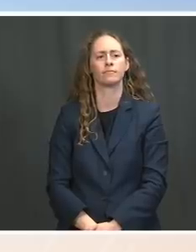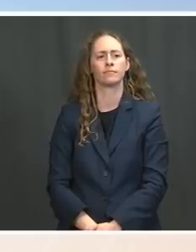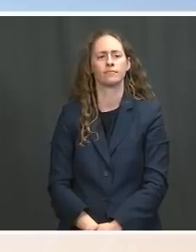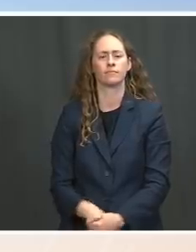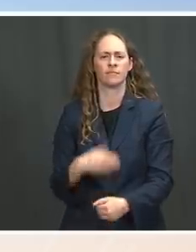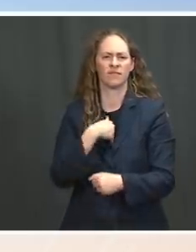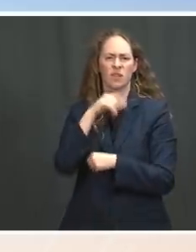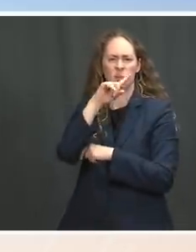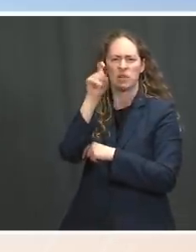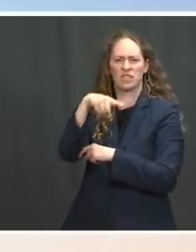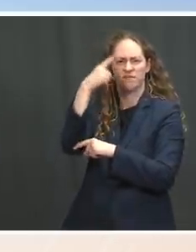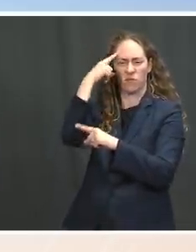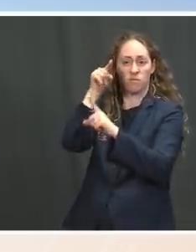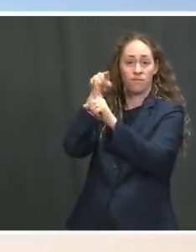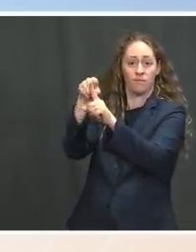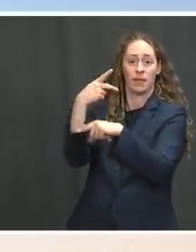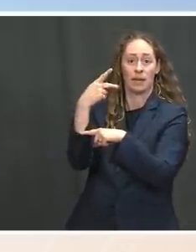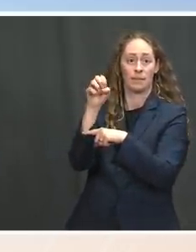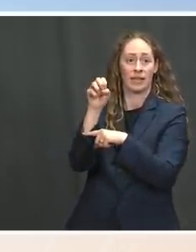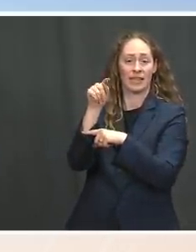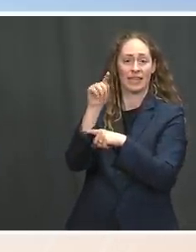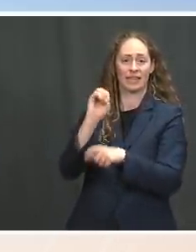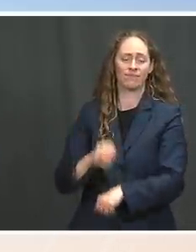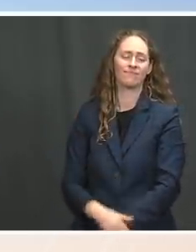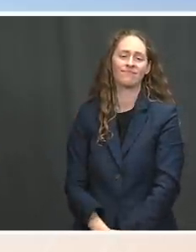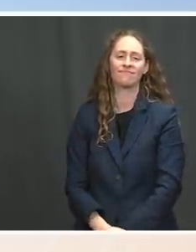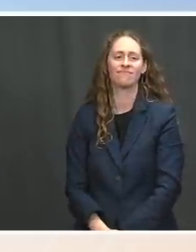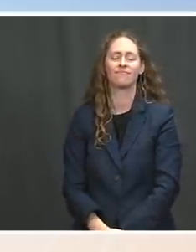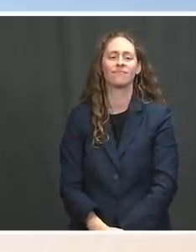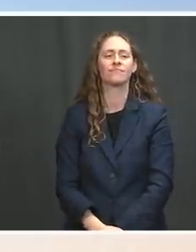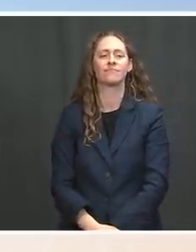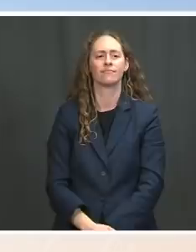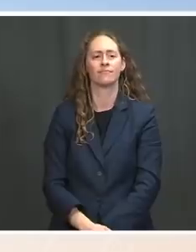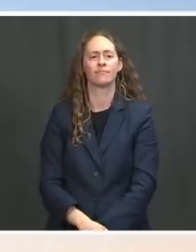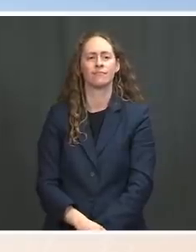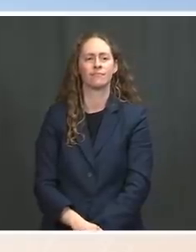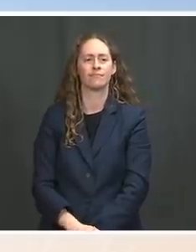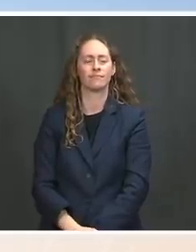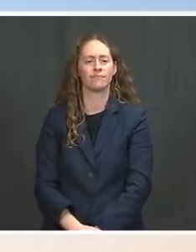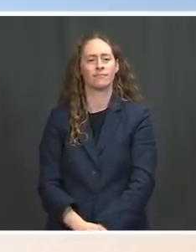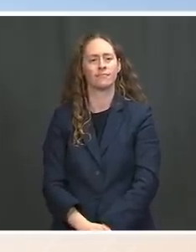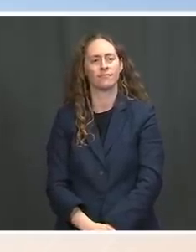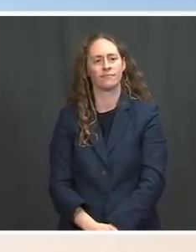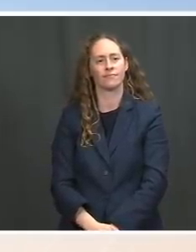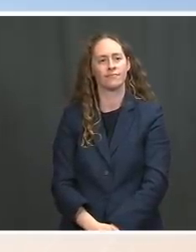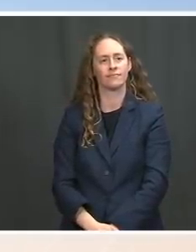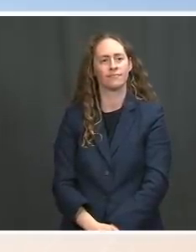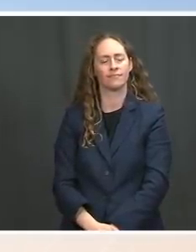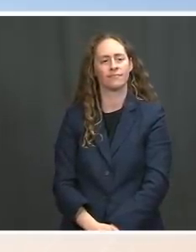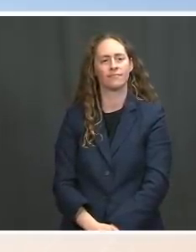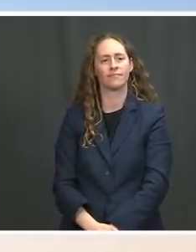the importance of world-class infrastructure. What could have been done or what should be done